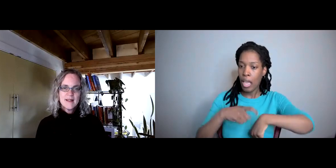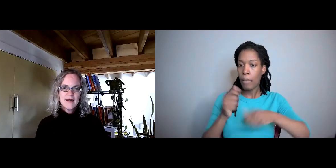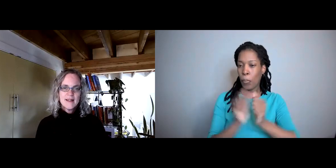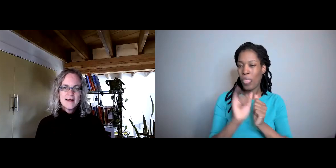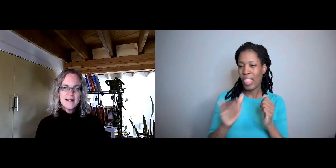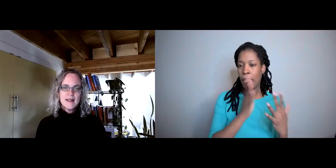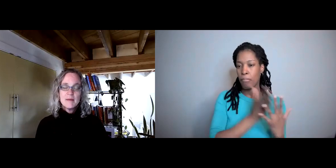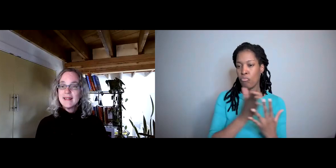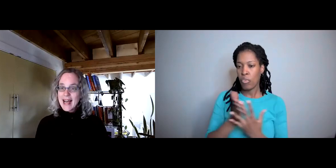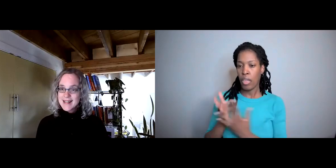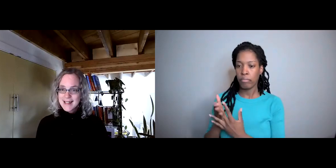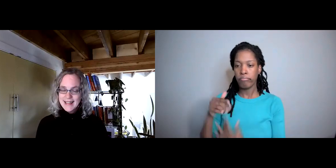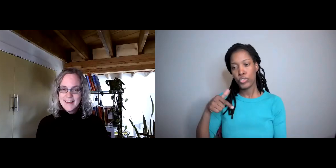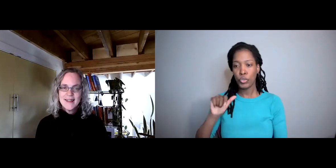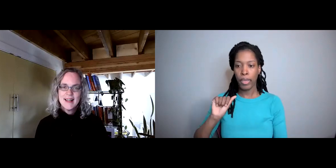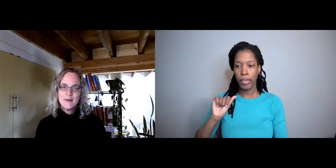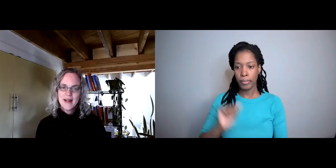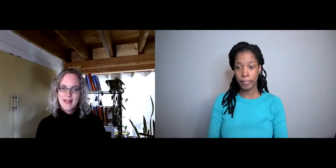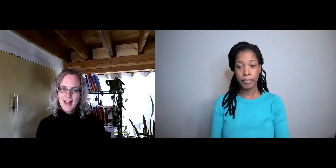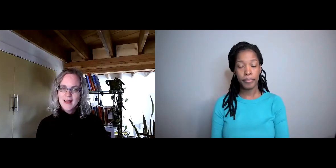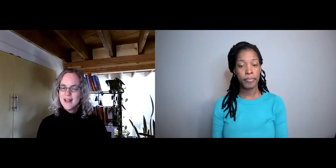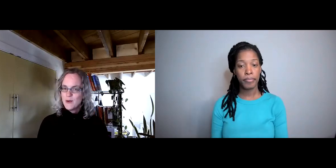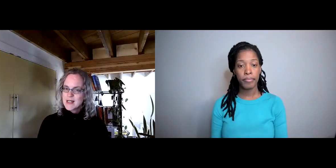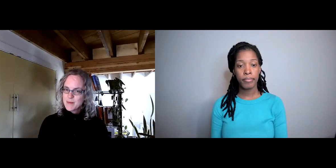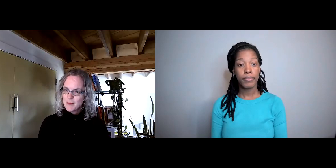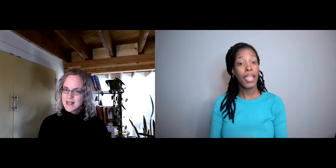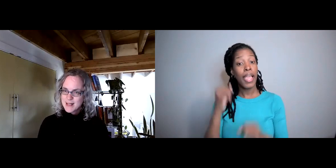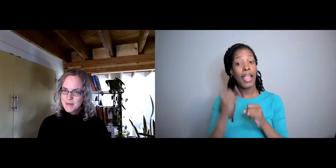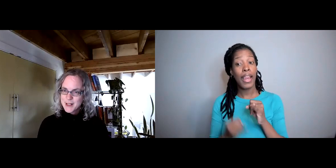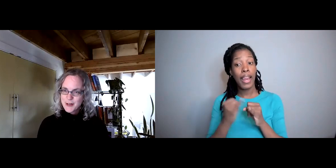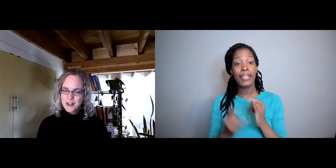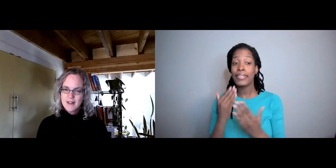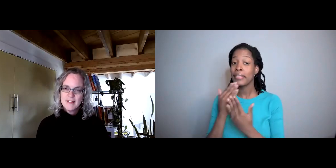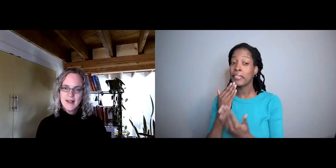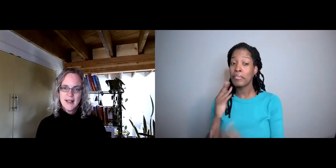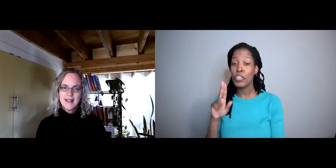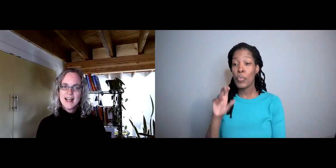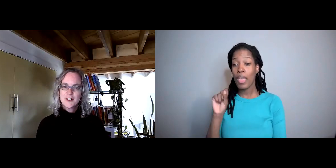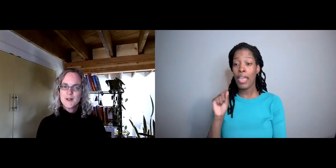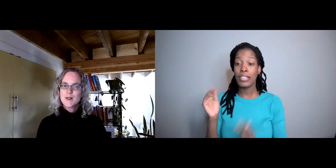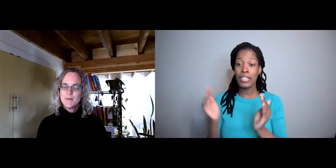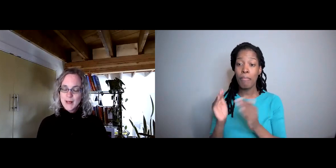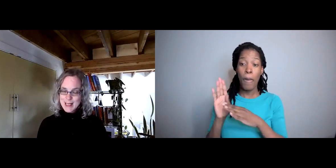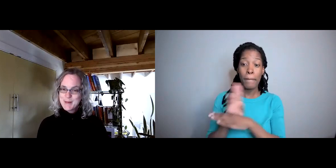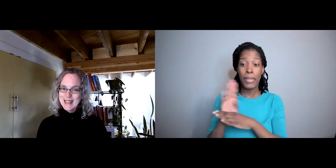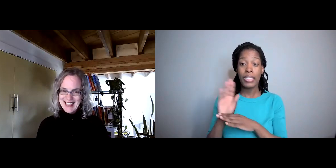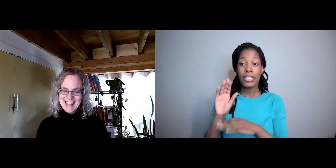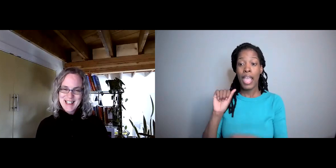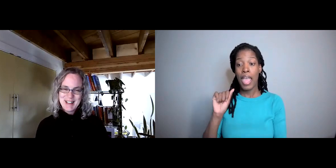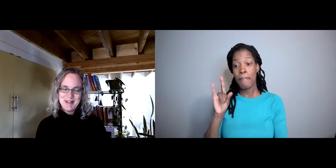Lastly, I wanna thank the U.S. Small Business Administration and National Disability Institute for leading the Community